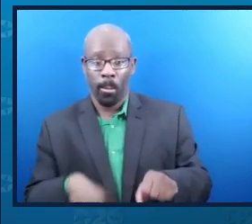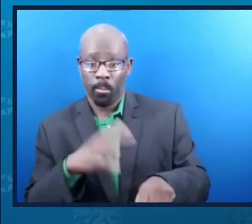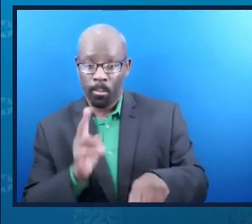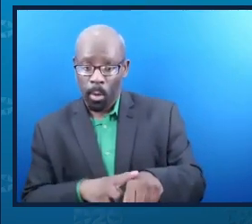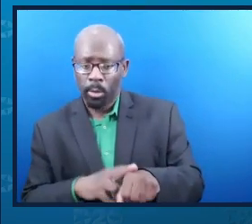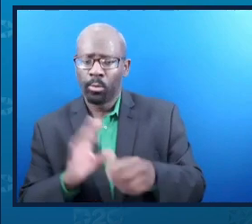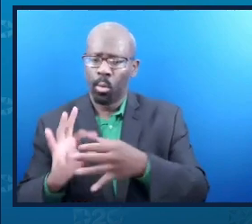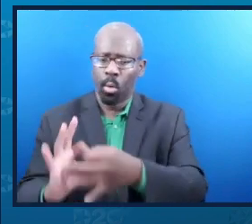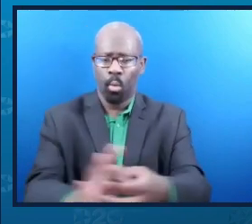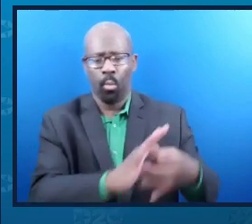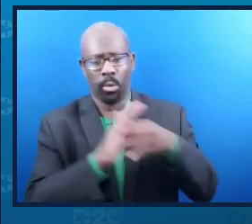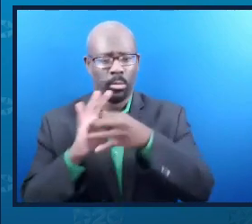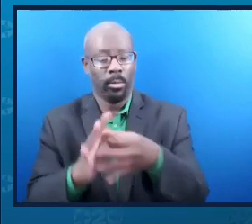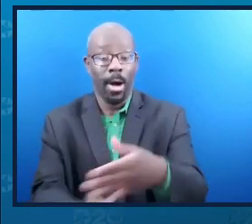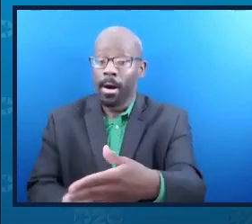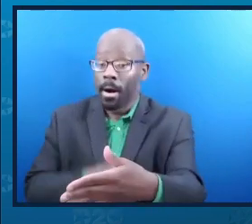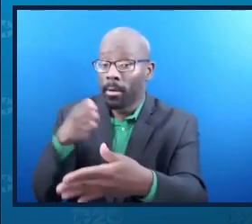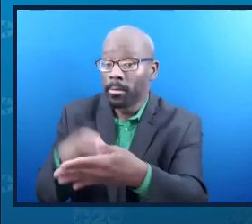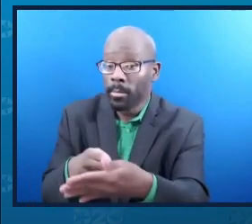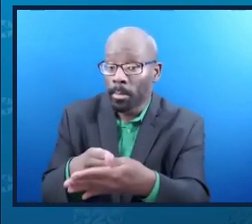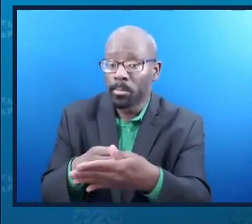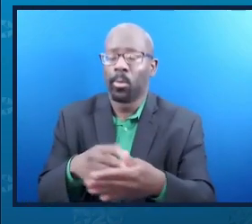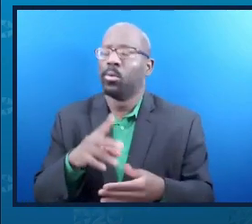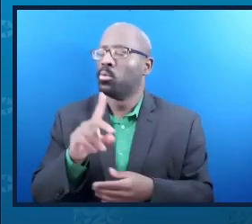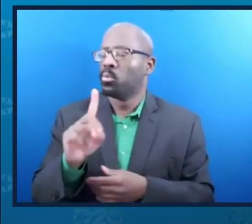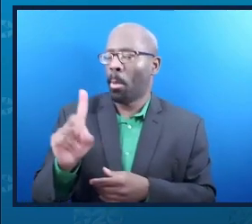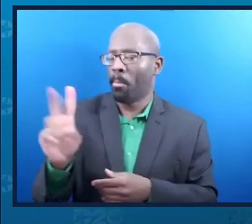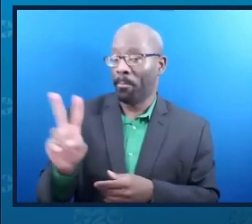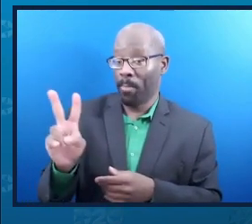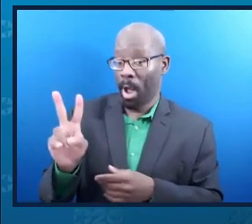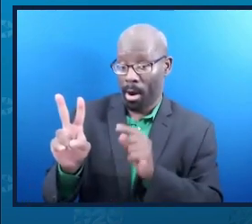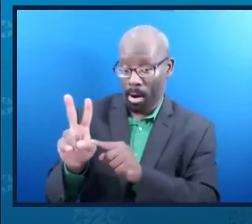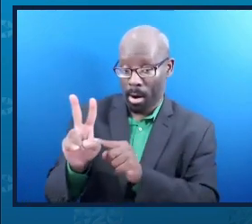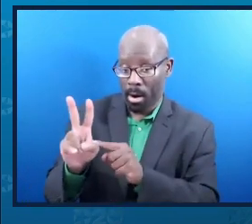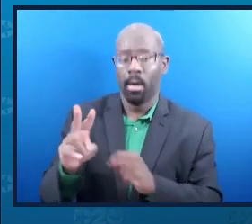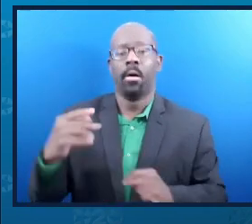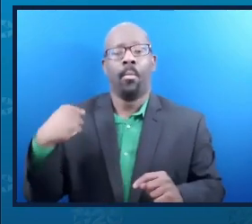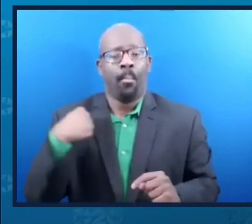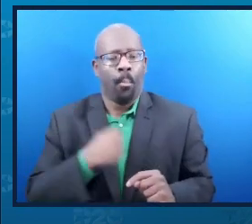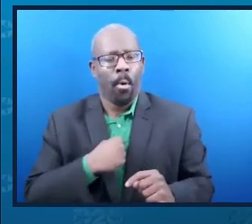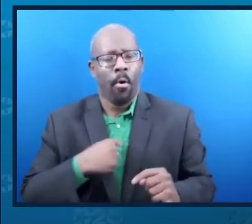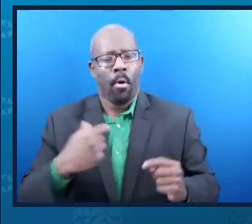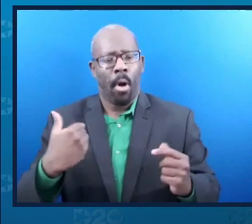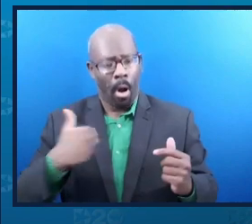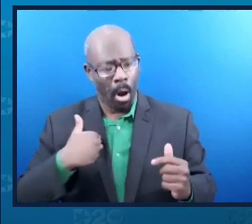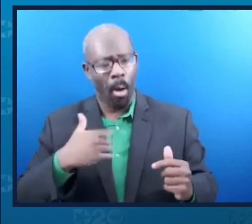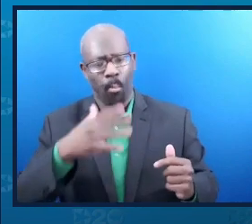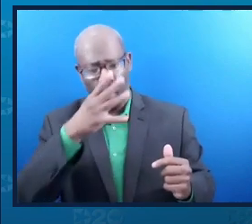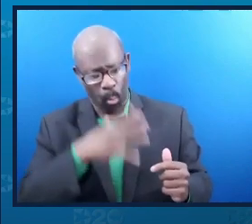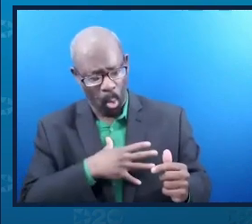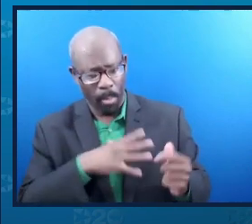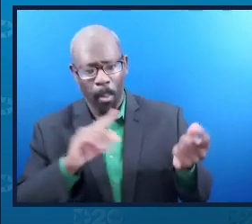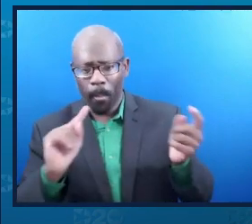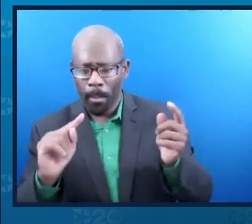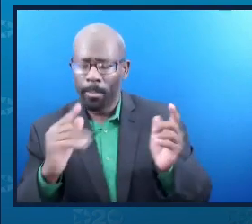NOSE, VIOLENCE, I HAVE SEEN JOE BIDEN A HE PASSIONATE LEADERSHIP IN PASSING VIOLENCE AGAINST